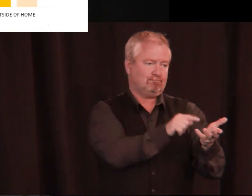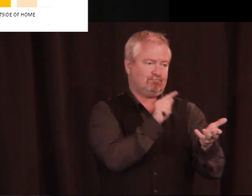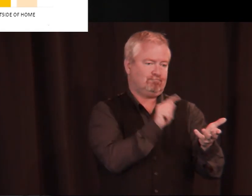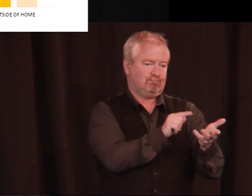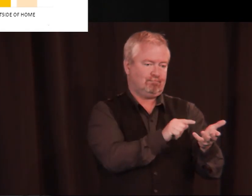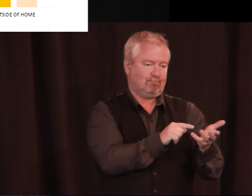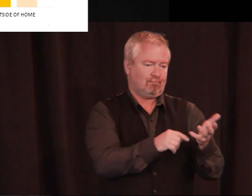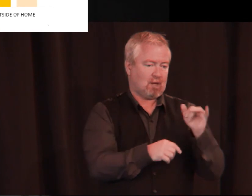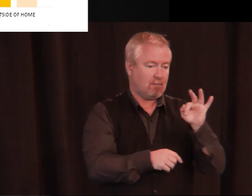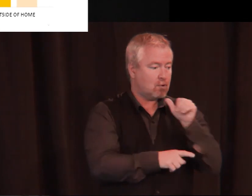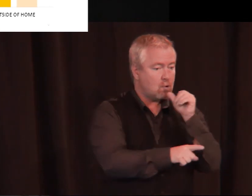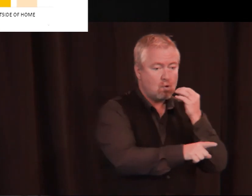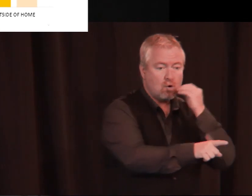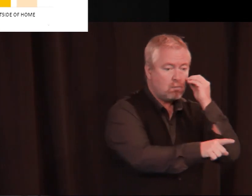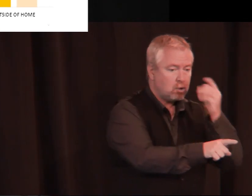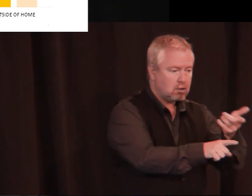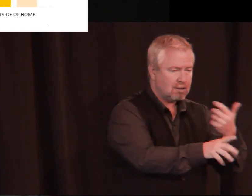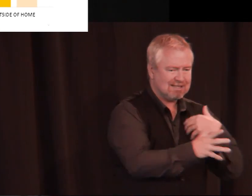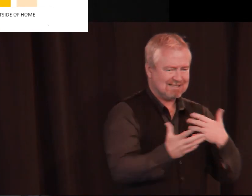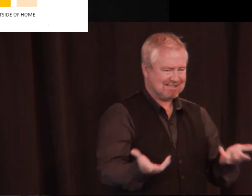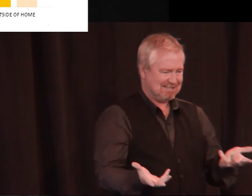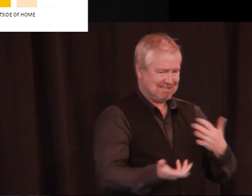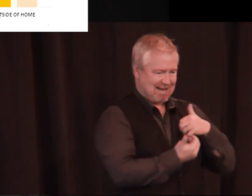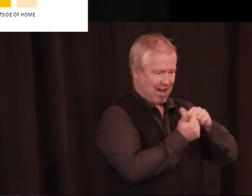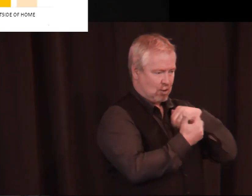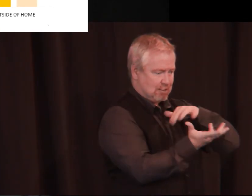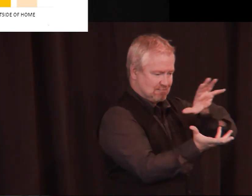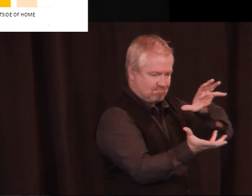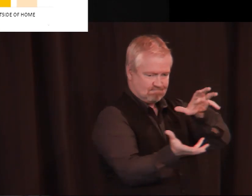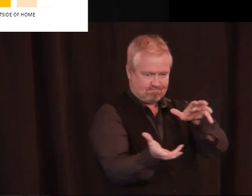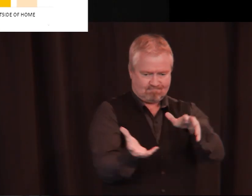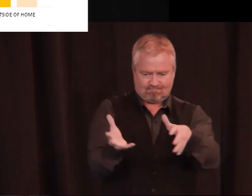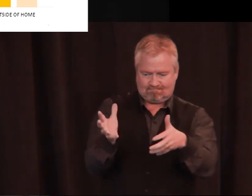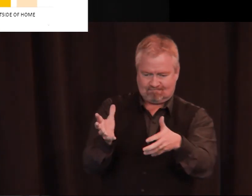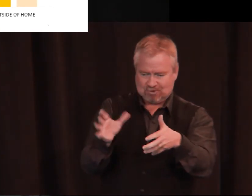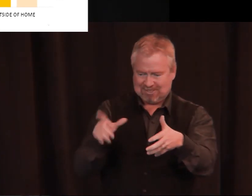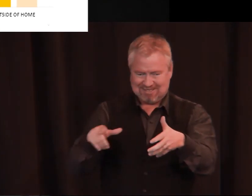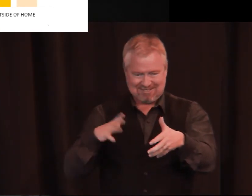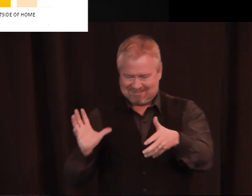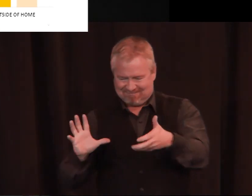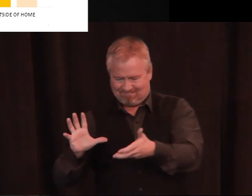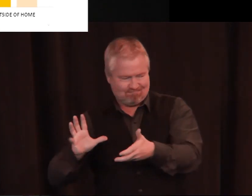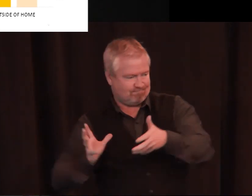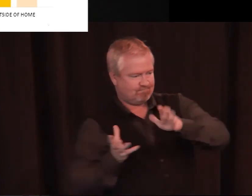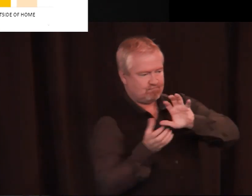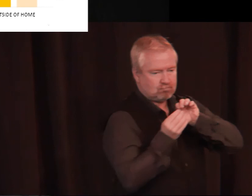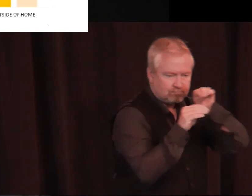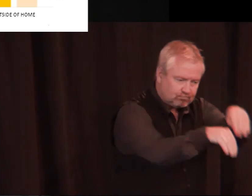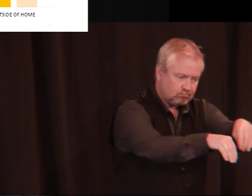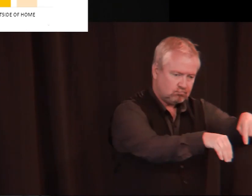we need to find ways to try to incorporate the families and make sure, because, really, the purpose of birth to 3 is you're working with